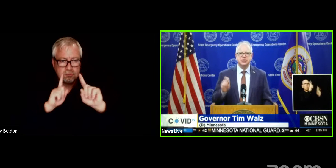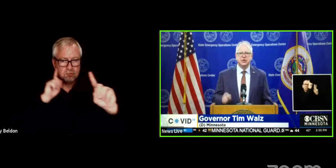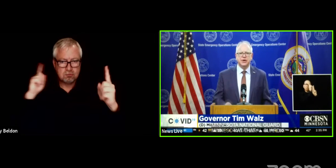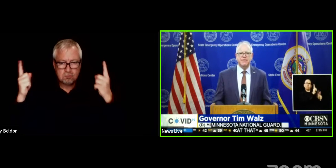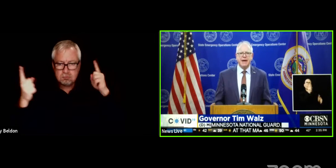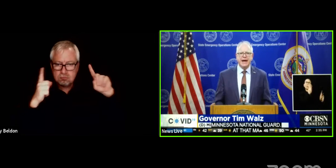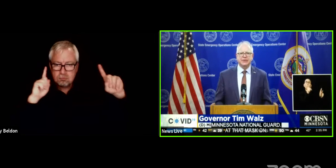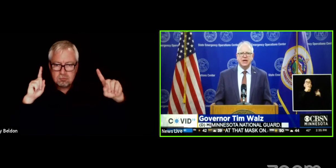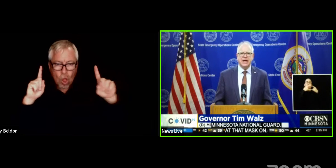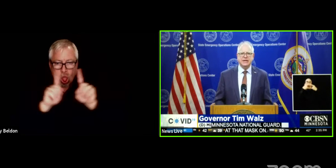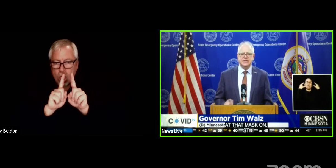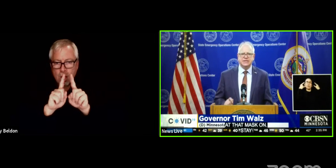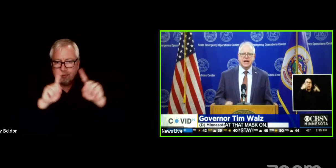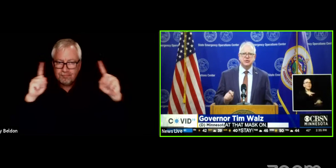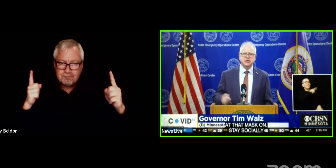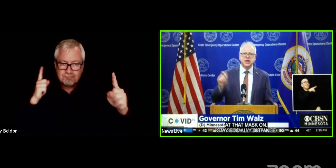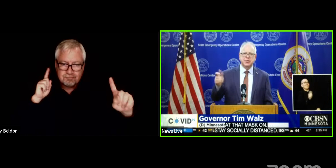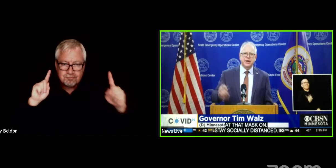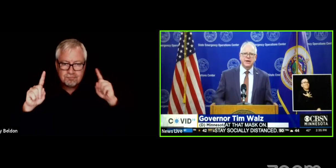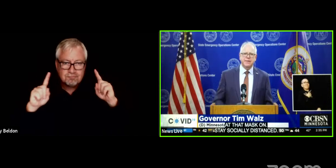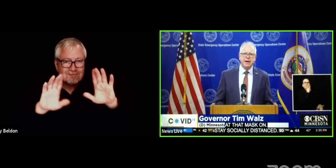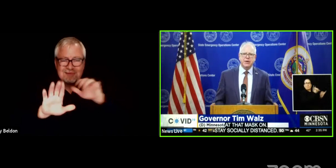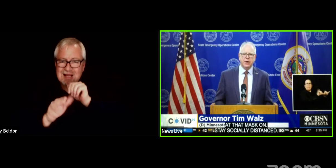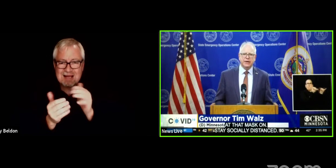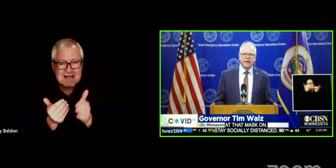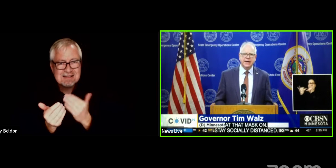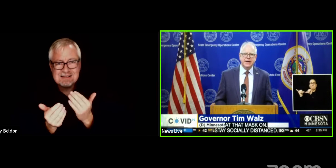YOU DON'T HAVE A MASK AND YOU THINK YOU'LL RUN IN QUICKLY.